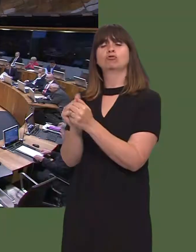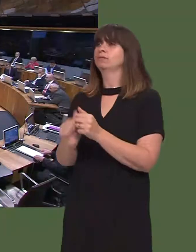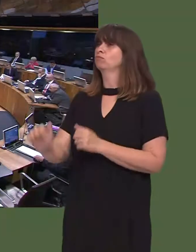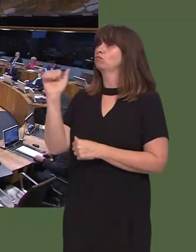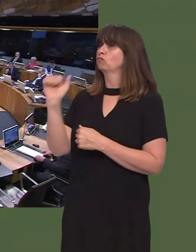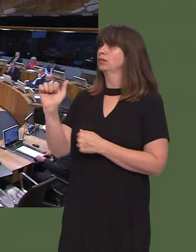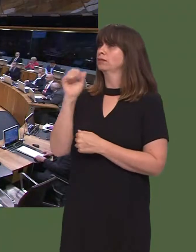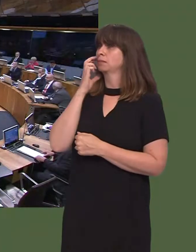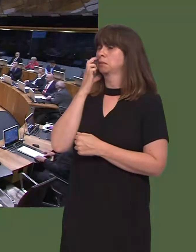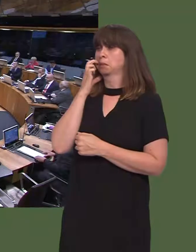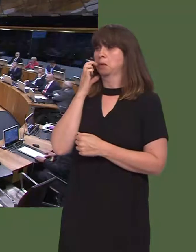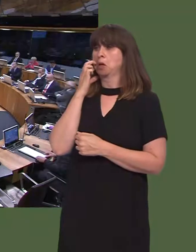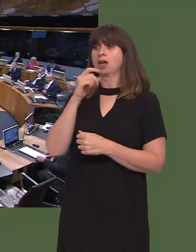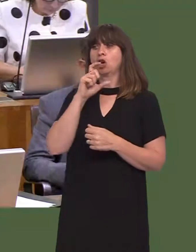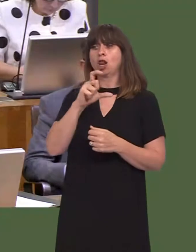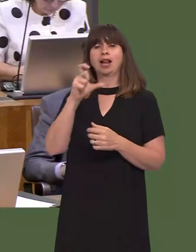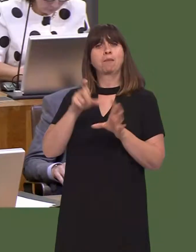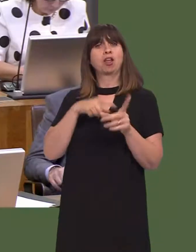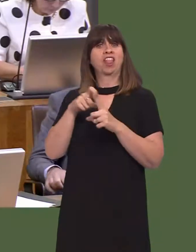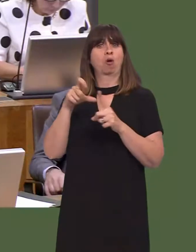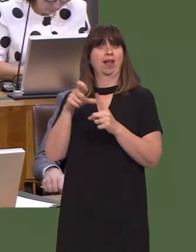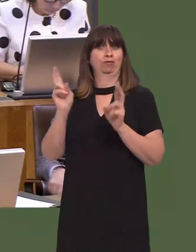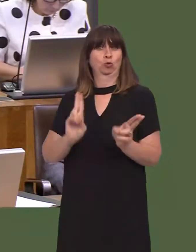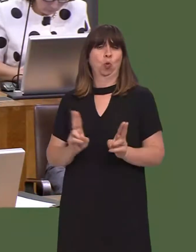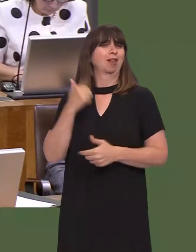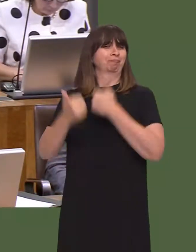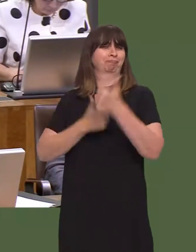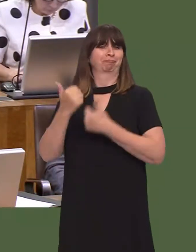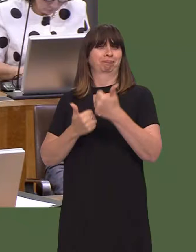sentiments as well? I think this is amazing news for Coleg Cymunedol y Dderwen. Even so,